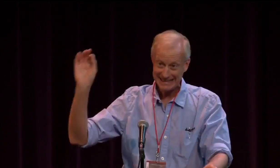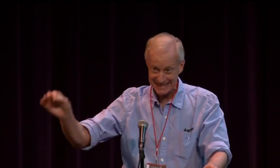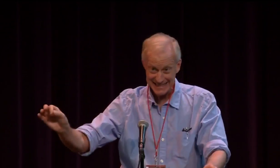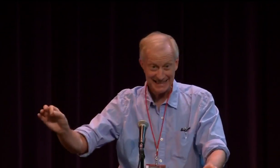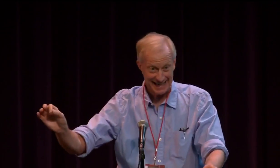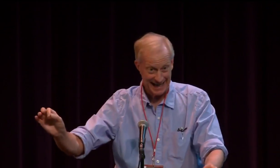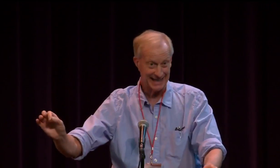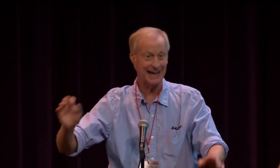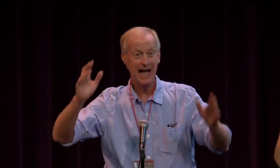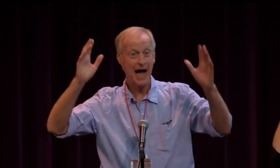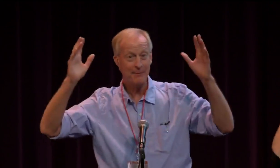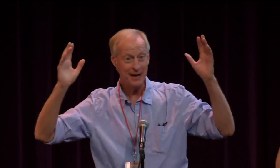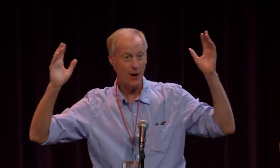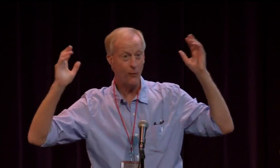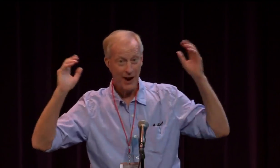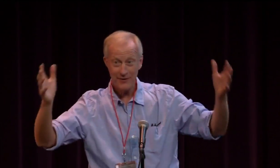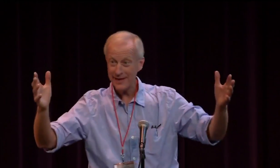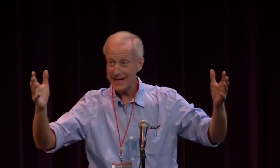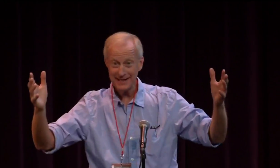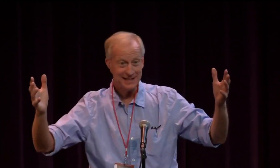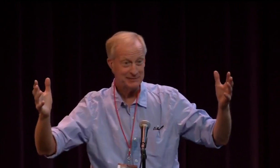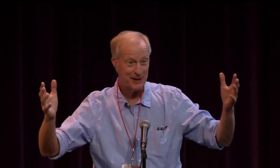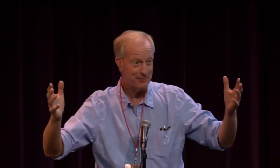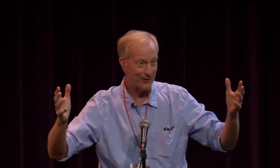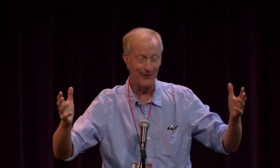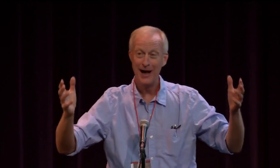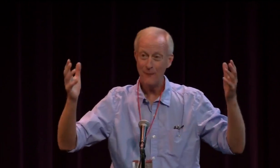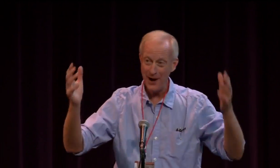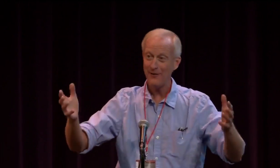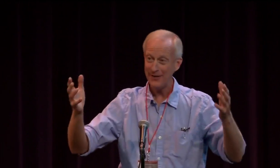DISNEYLAND. I MEAN WHERE DO THEY GET THESE PEOPLE?